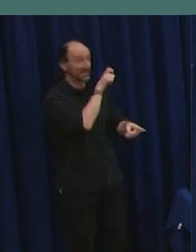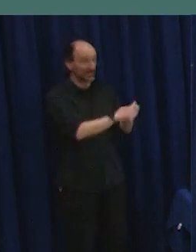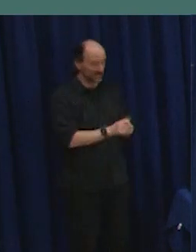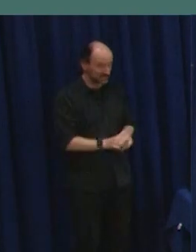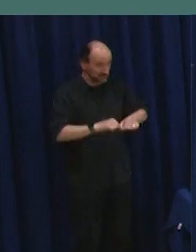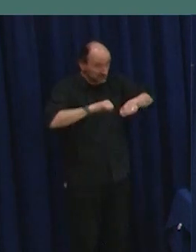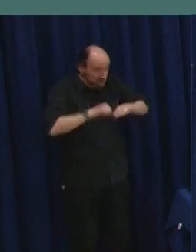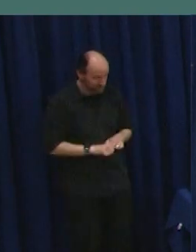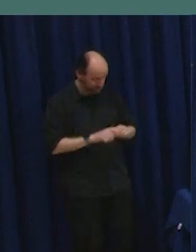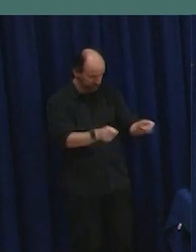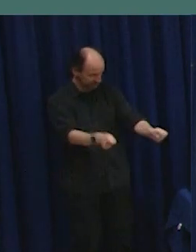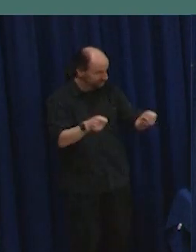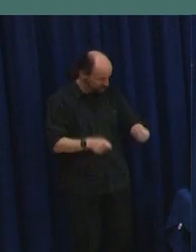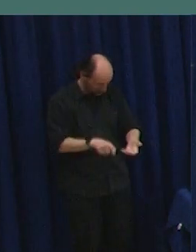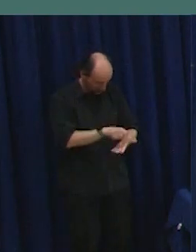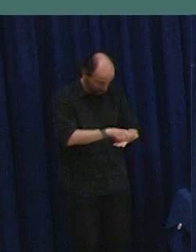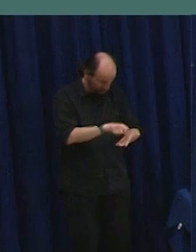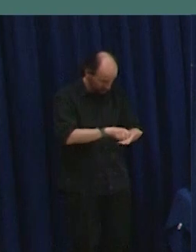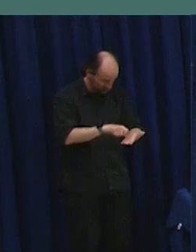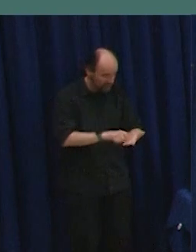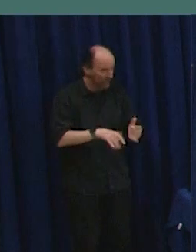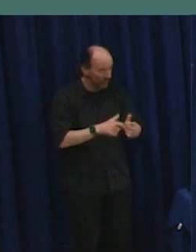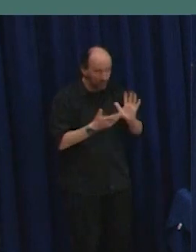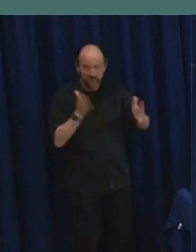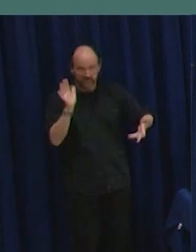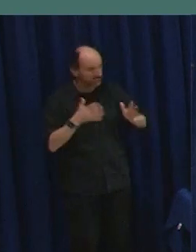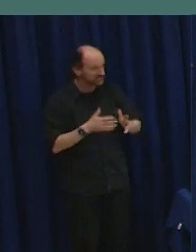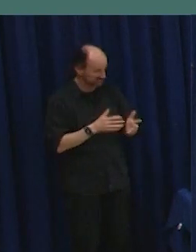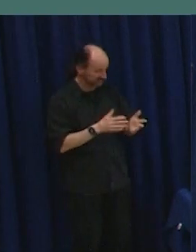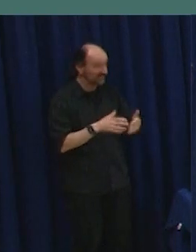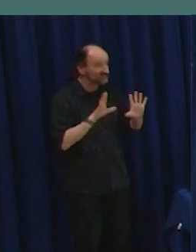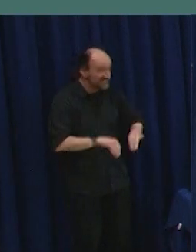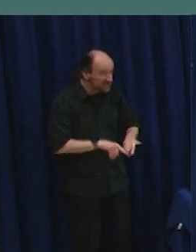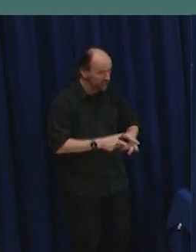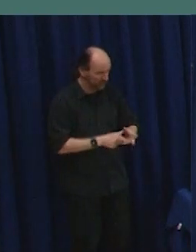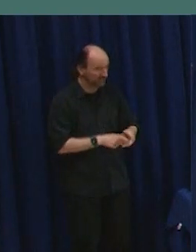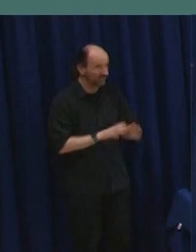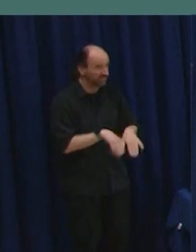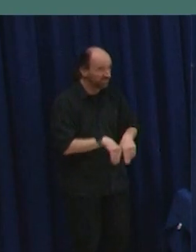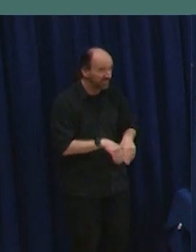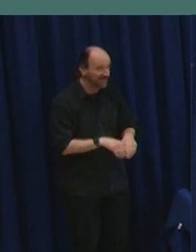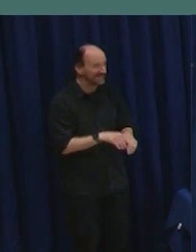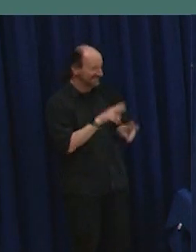do they finish it. Do test for other problems okay test for dyslexia, pretty important,